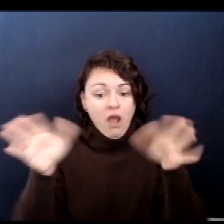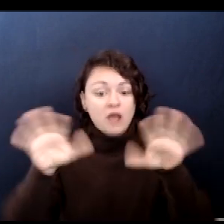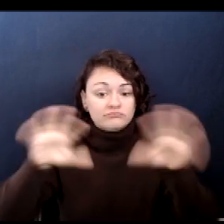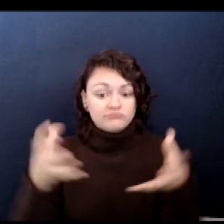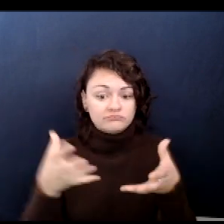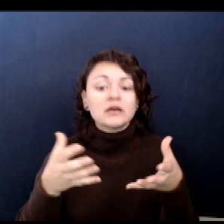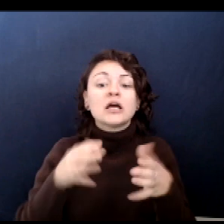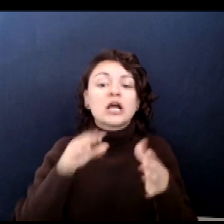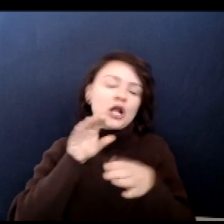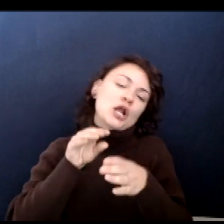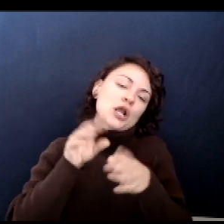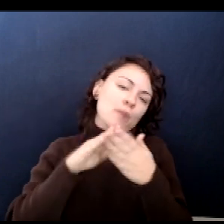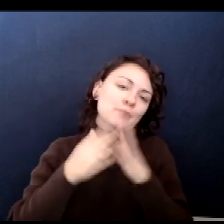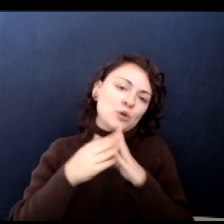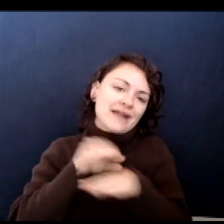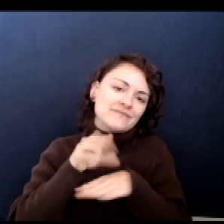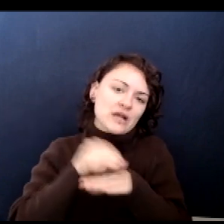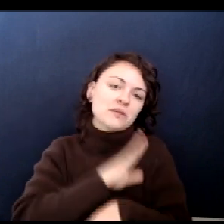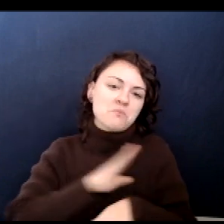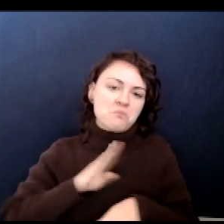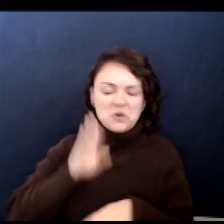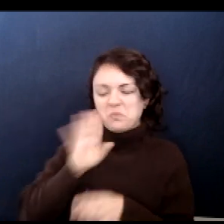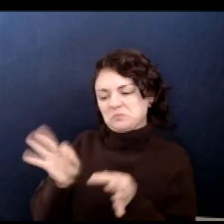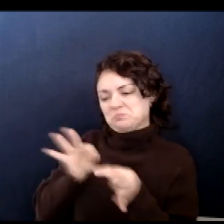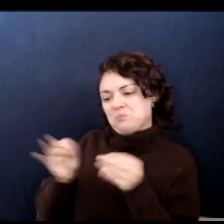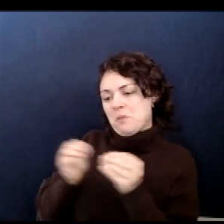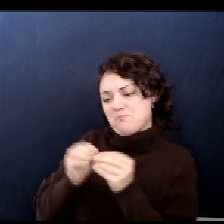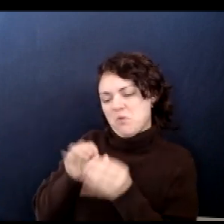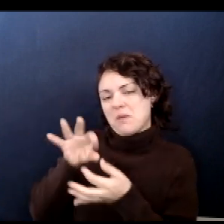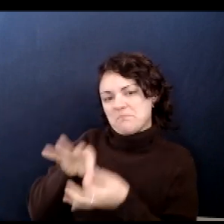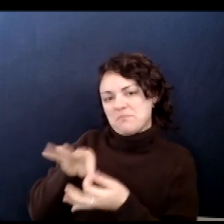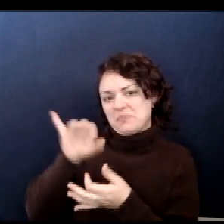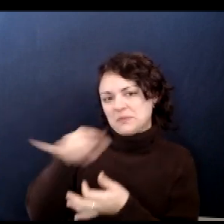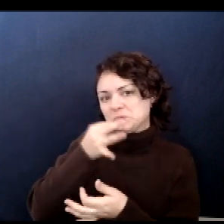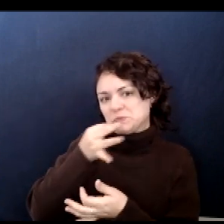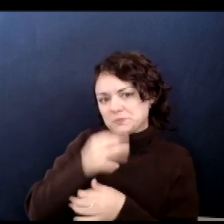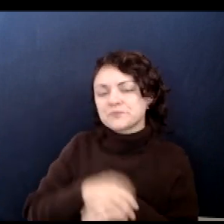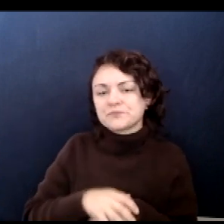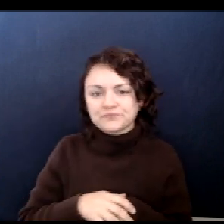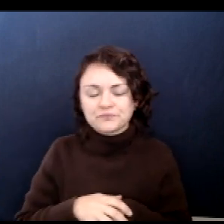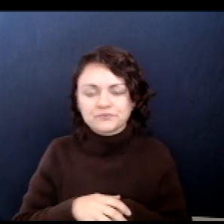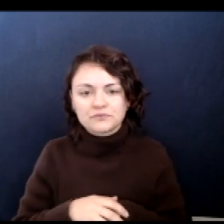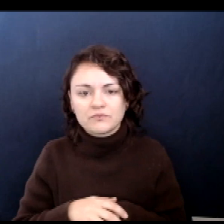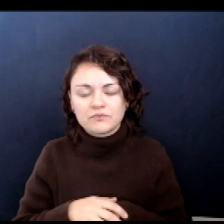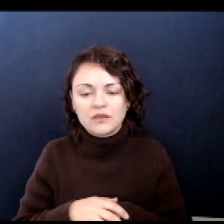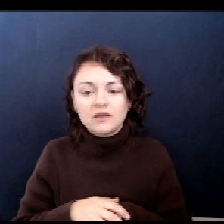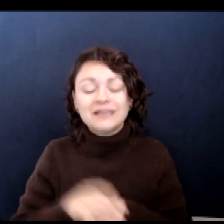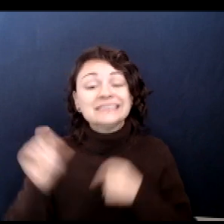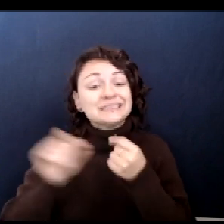and I'll share about it a little bit more in a minute. The work took place, the specific results I'll be sharing from